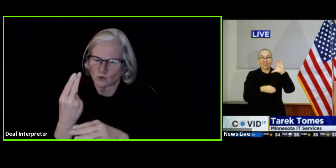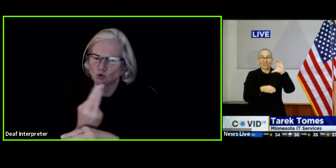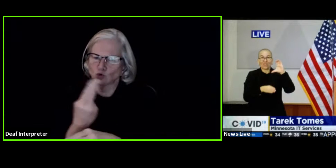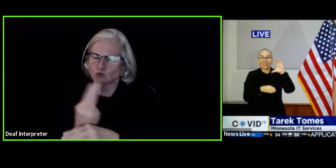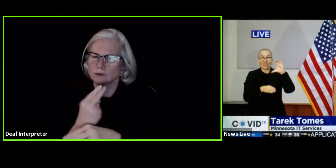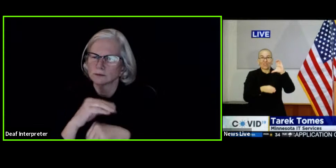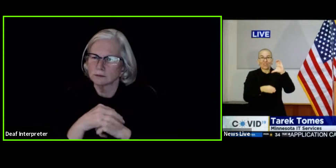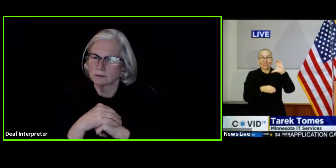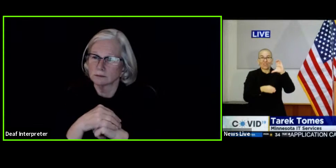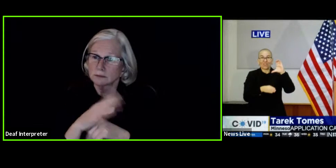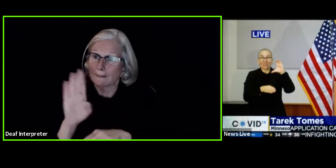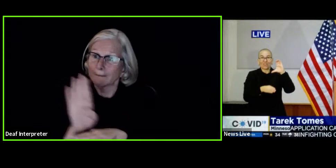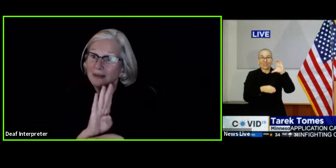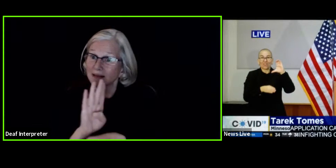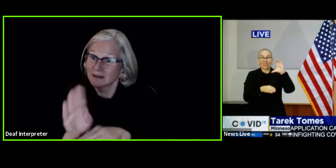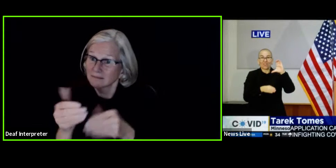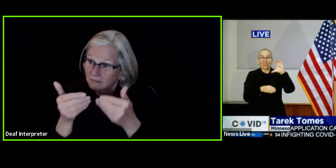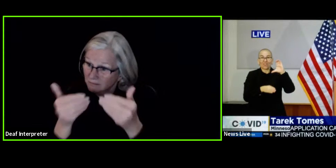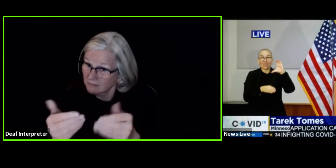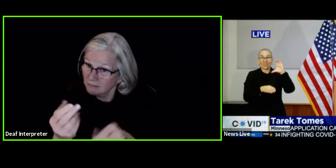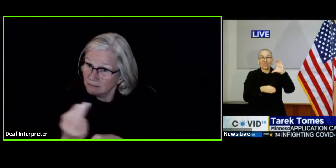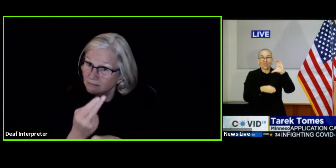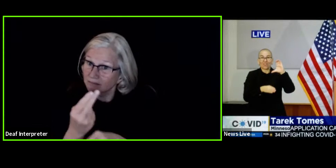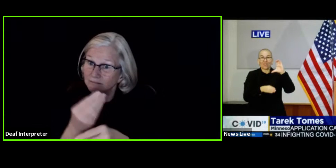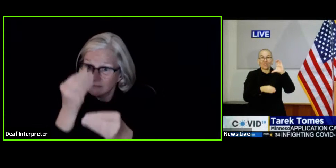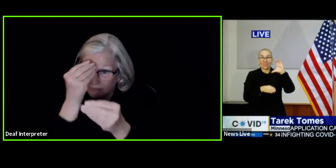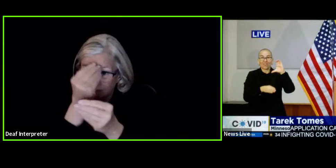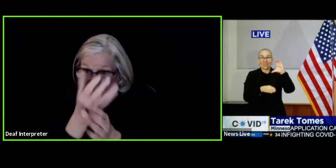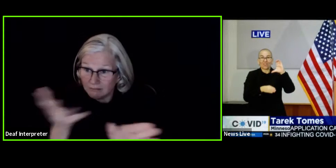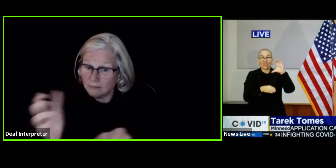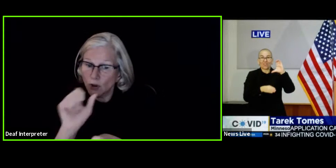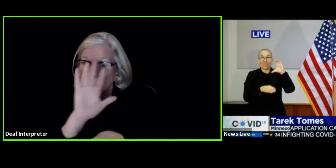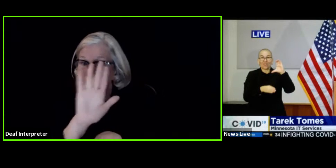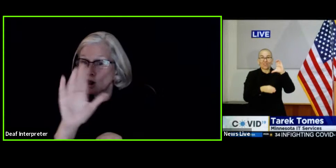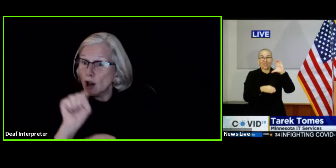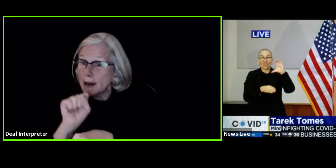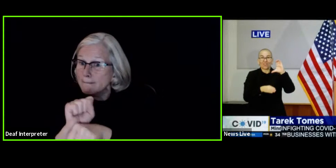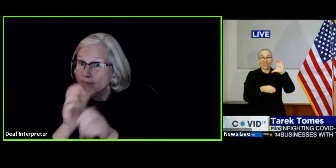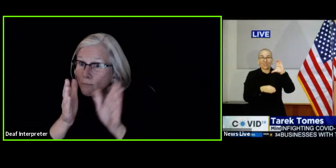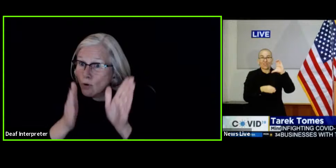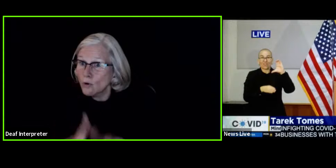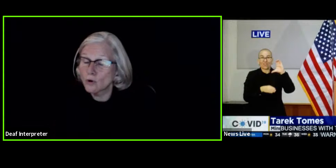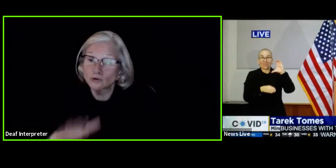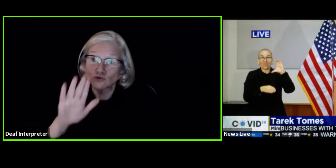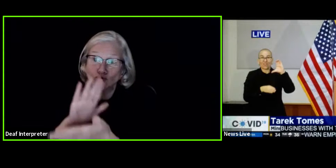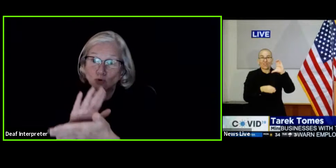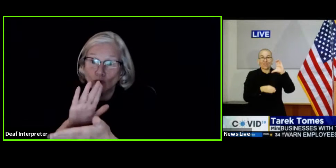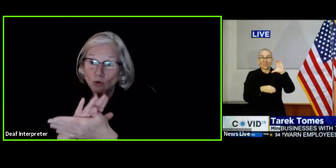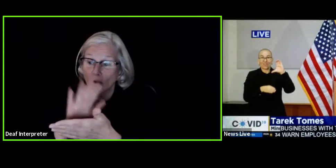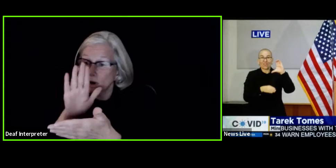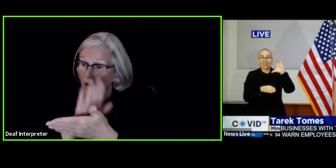WARN EMPLOYEES POTENTIALLY. SCHOOLS, COLLEGES, UNIVERSITIES, WHERE THE ADOPTION OF MOBILE PHONE TECHNOLOGY IS VERY RAPID, WITH